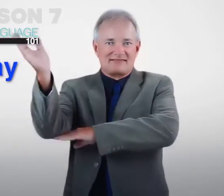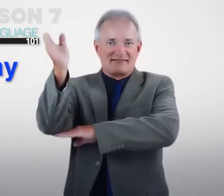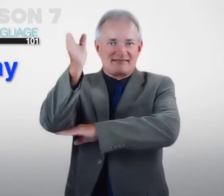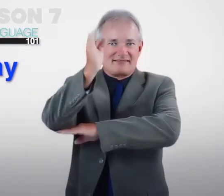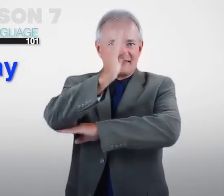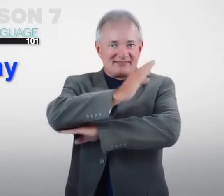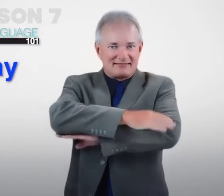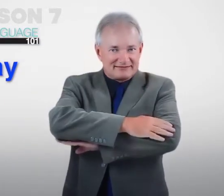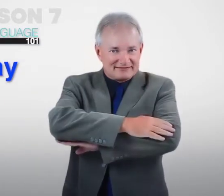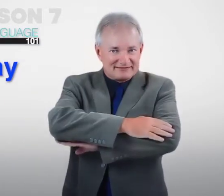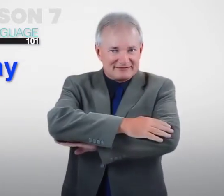All day.